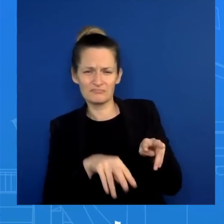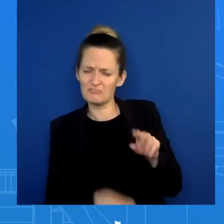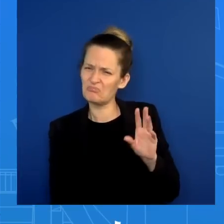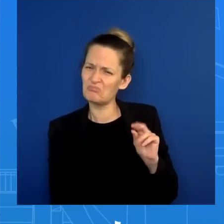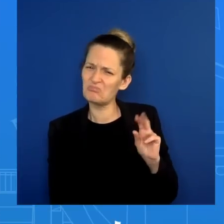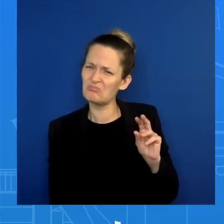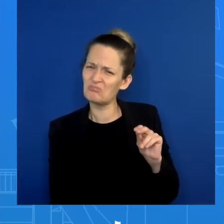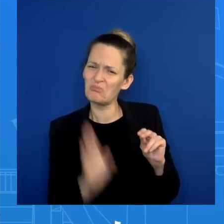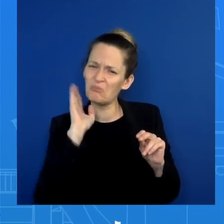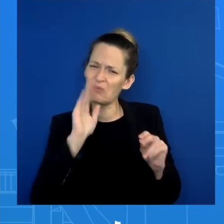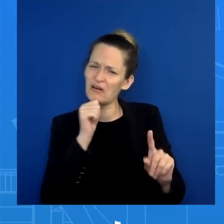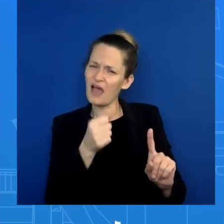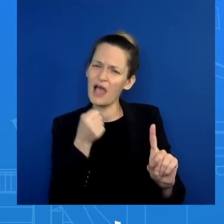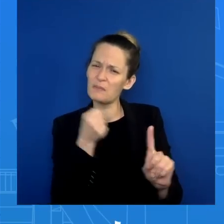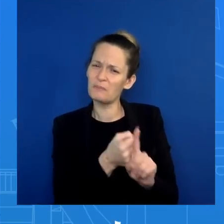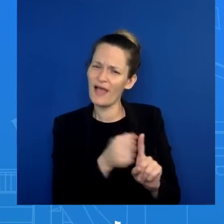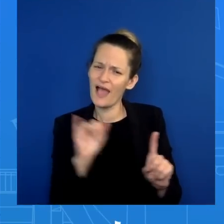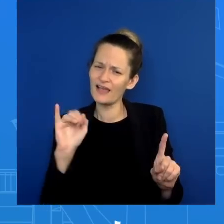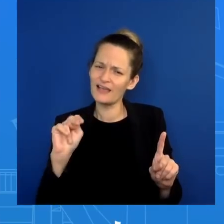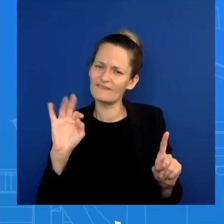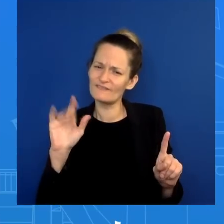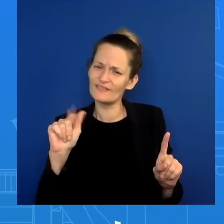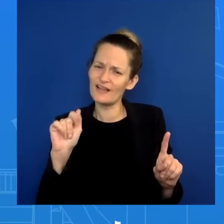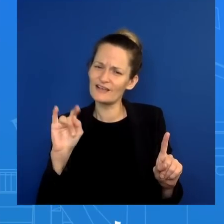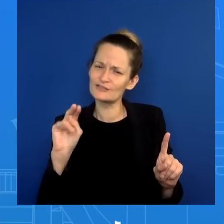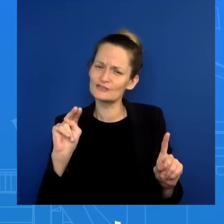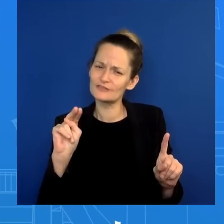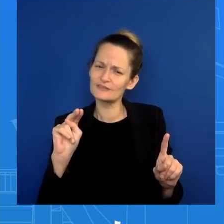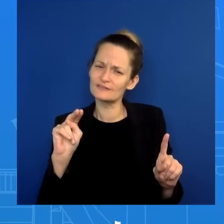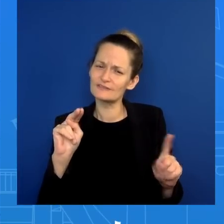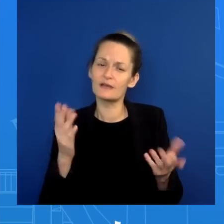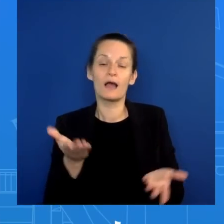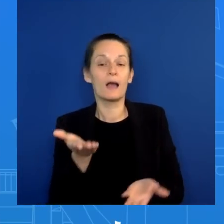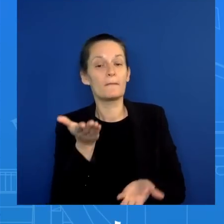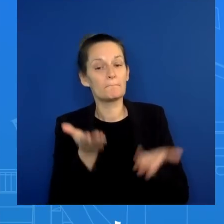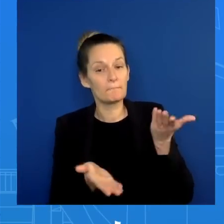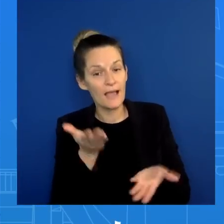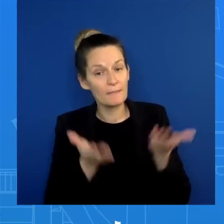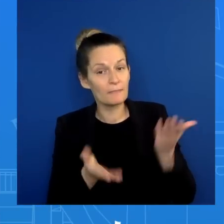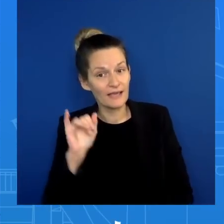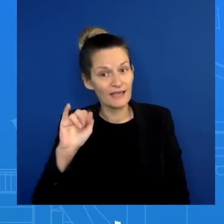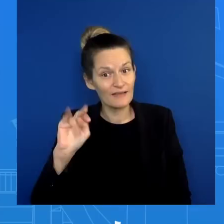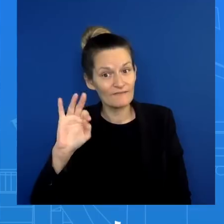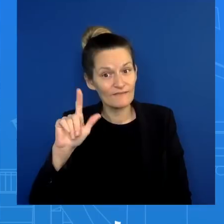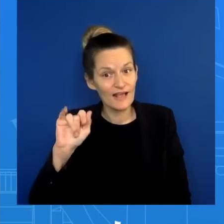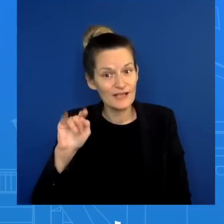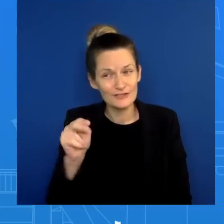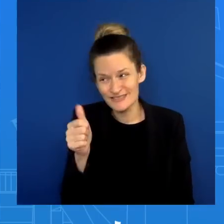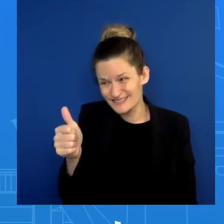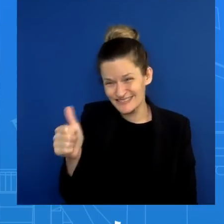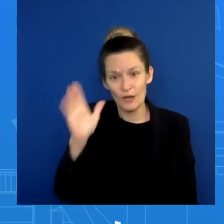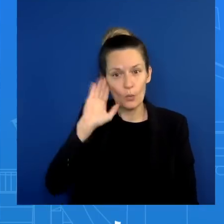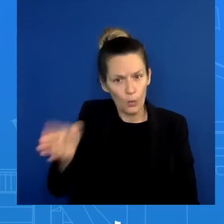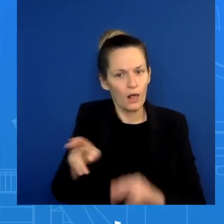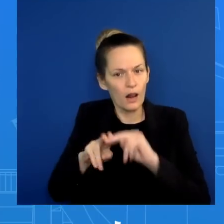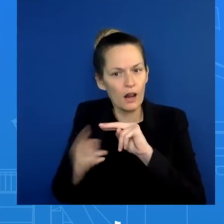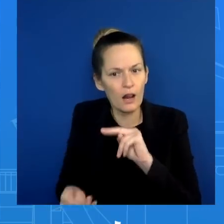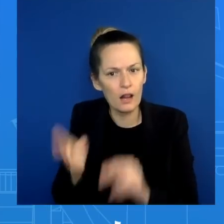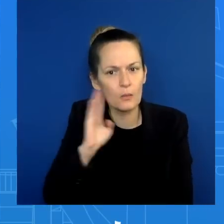So that's just one more thing that I wanted to add, because I know that's been a question that others have had. The Press: Are you expecting the president to bring this up in the speech tonight?